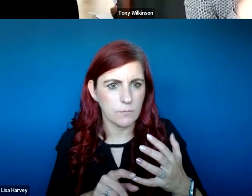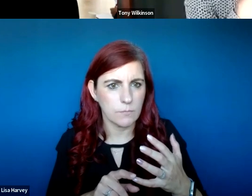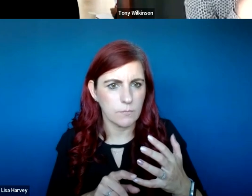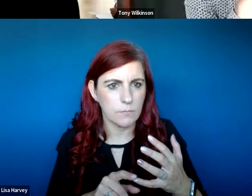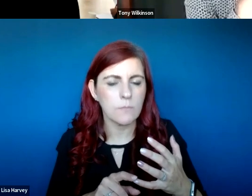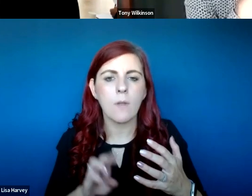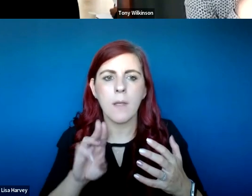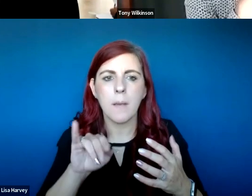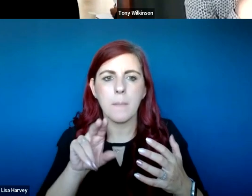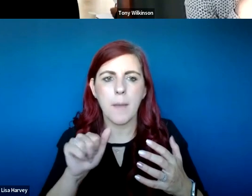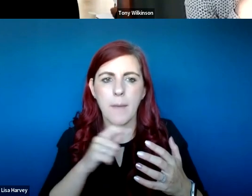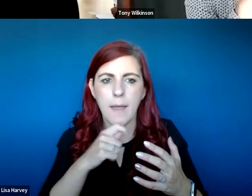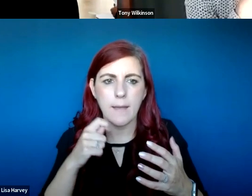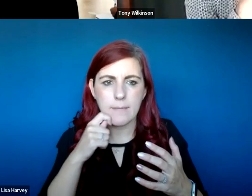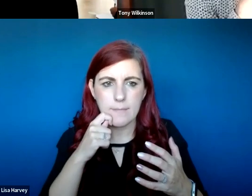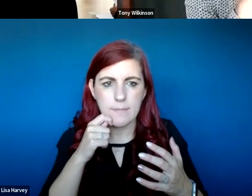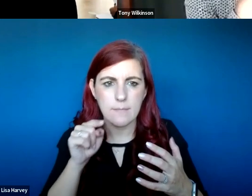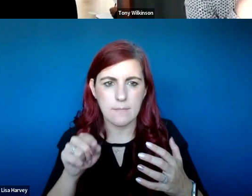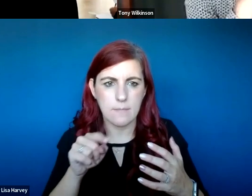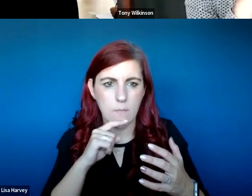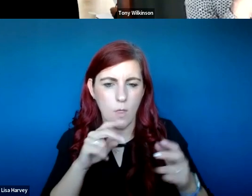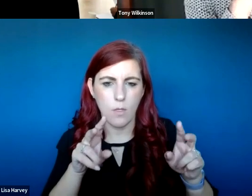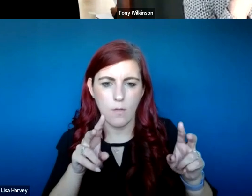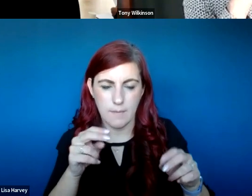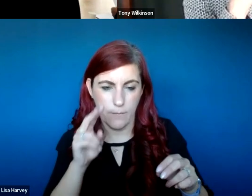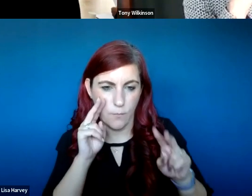Pippa says reflecting on the quotation from the autistic person and metric of